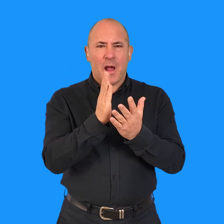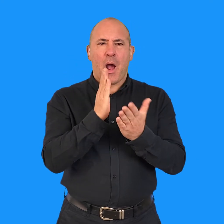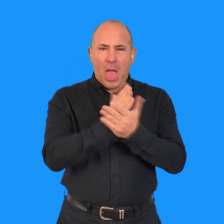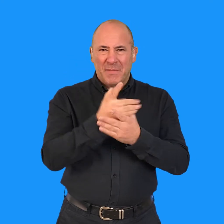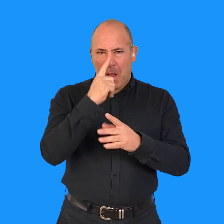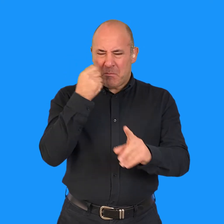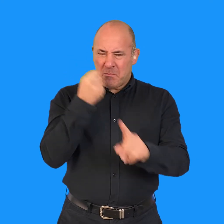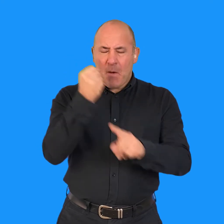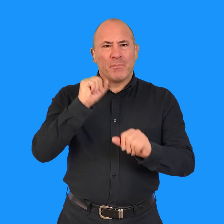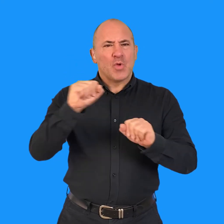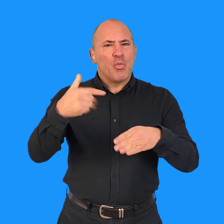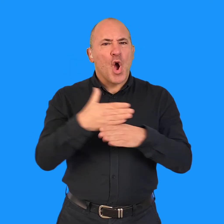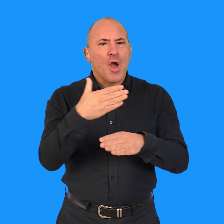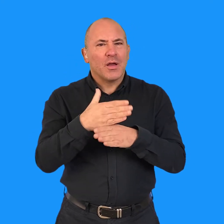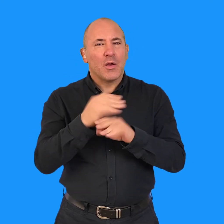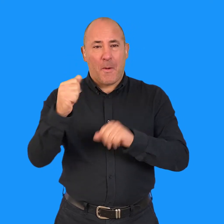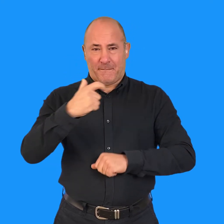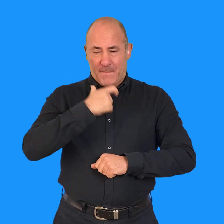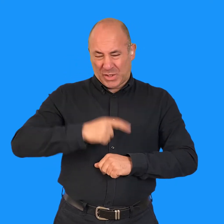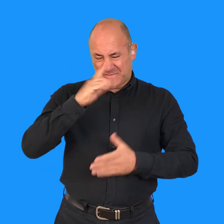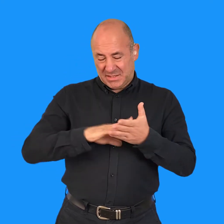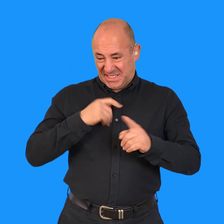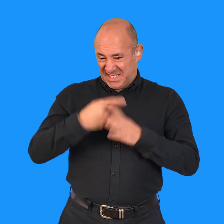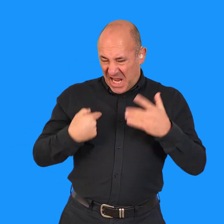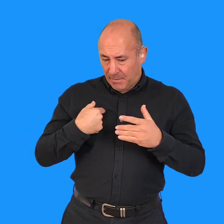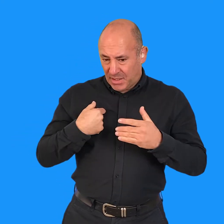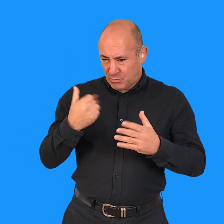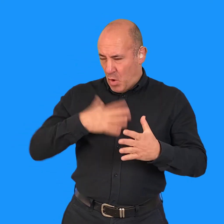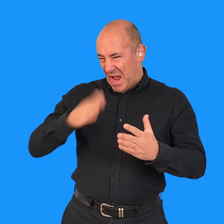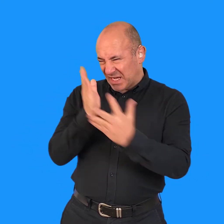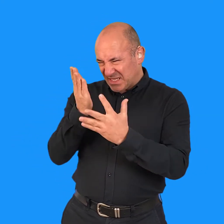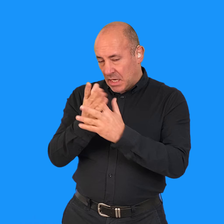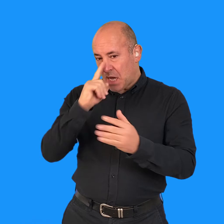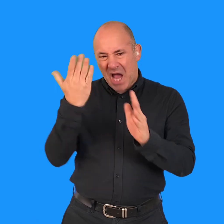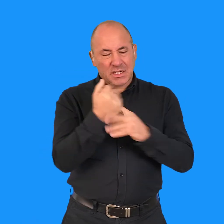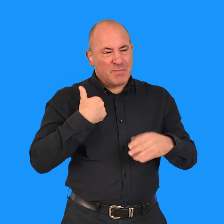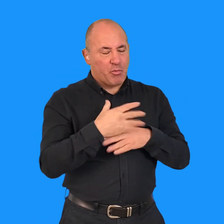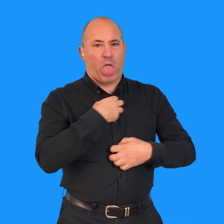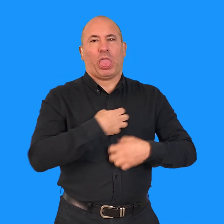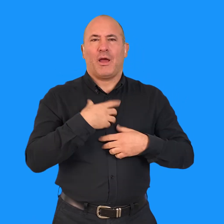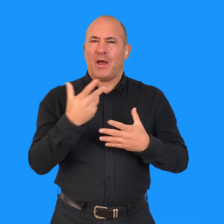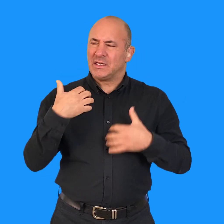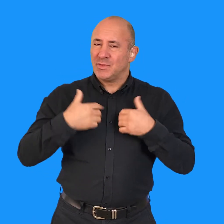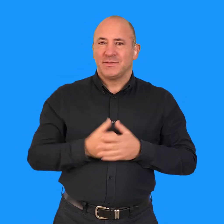the way that access impacts their own practice and their own personal experience as a disabled person.